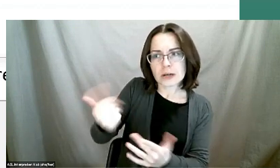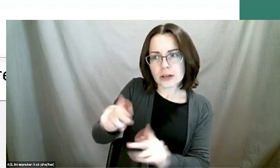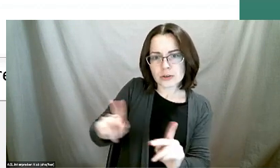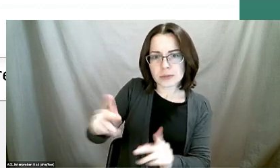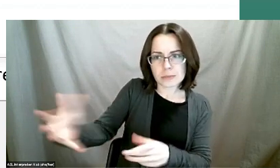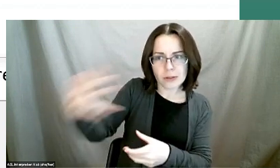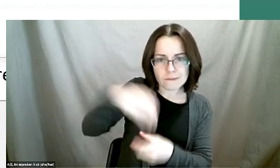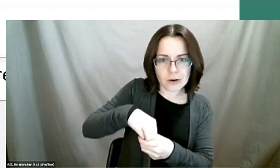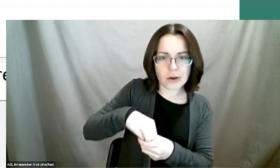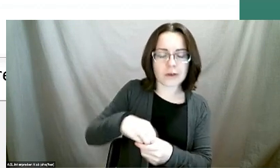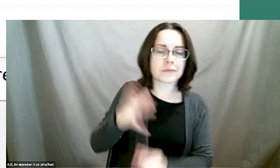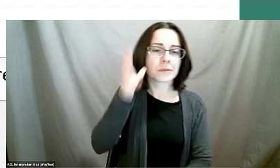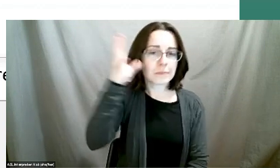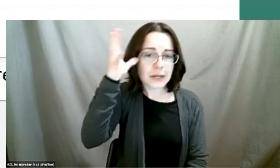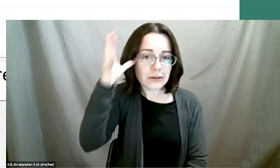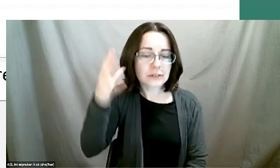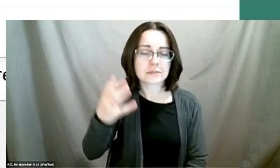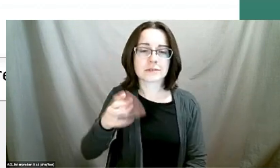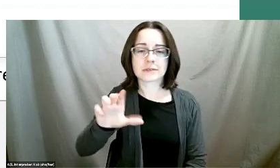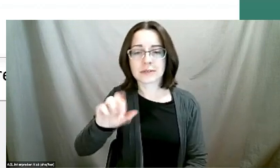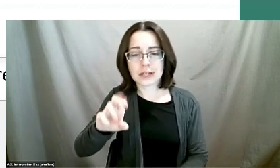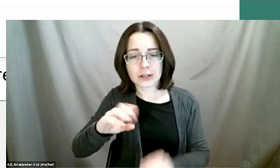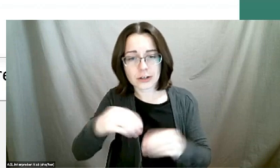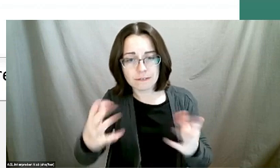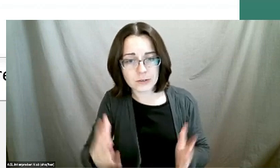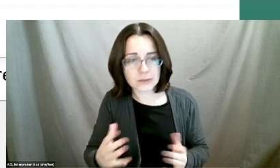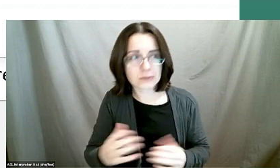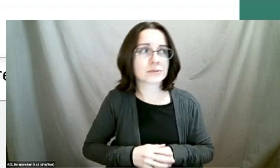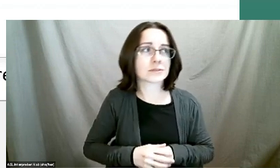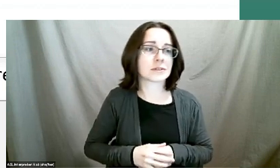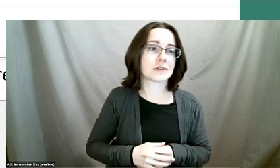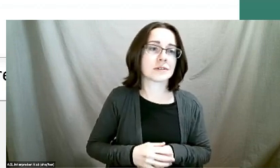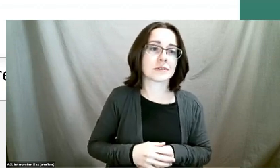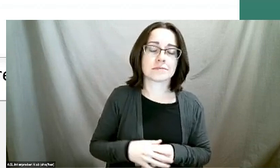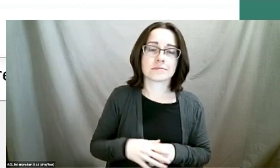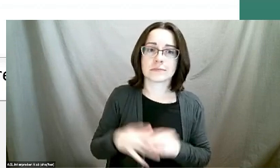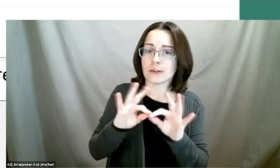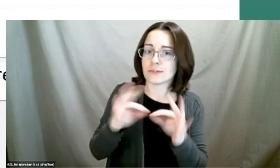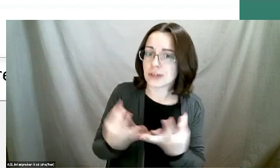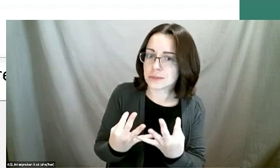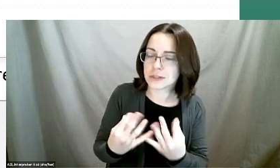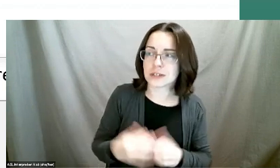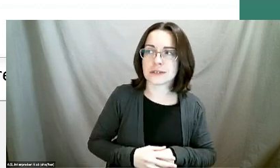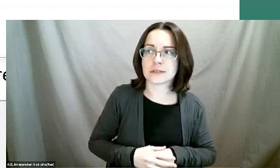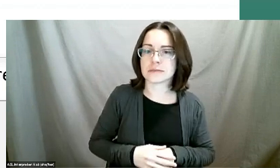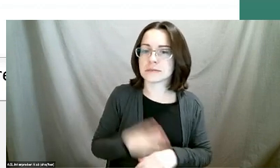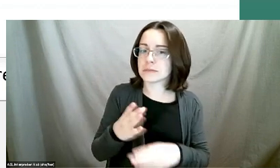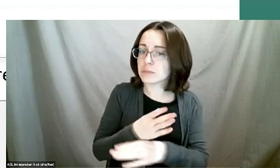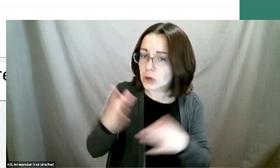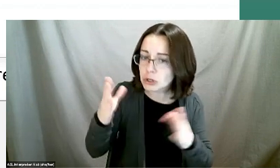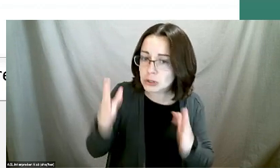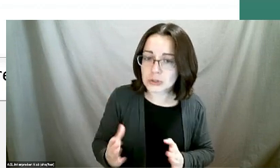family members, partners, interrelationship.